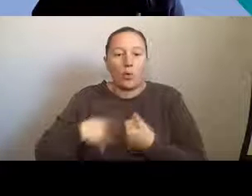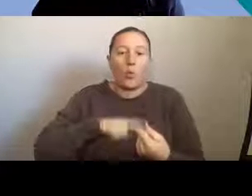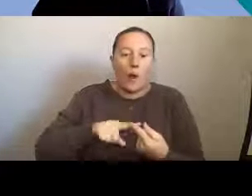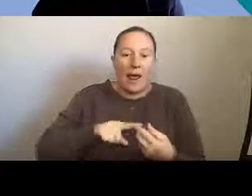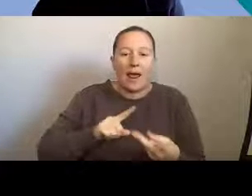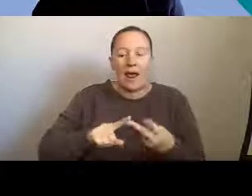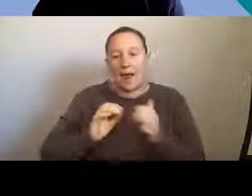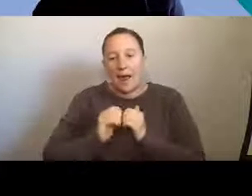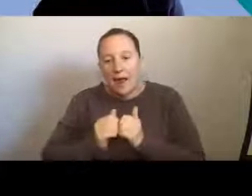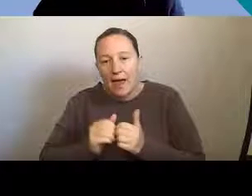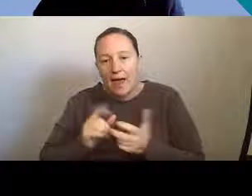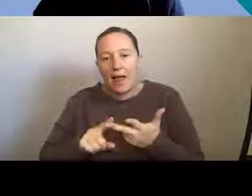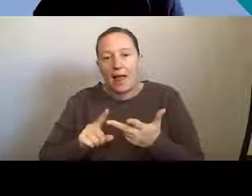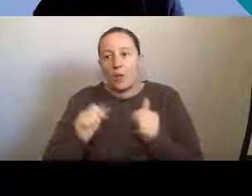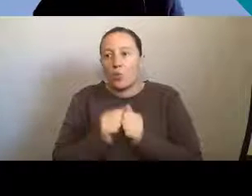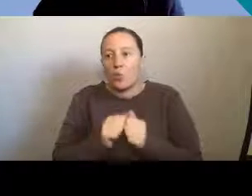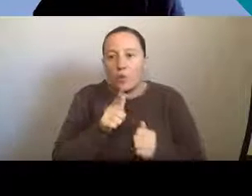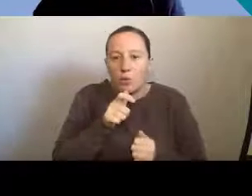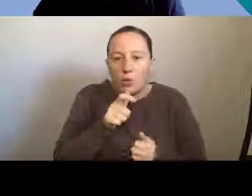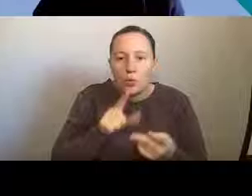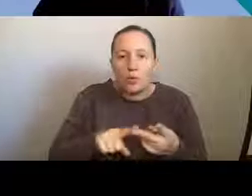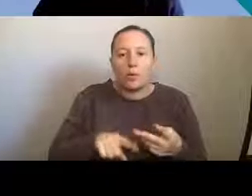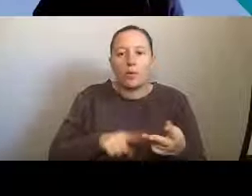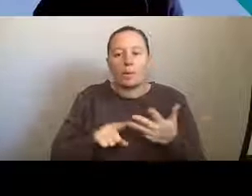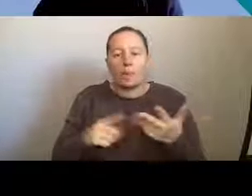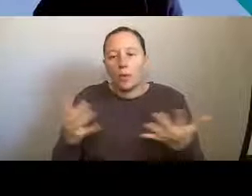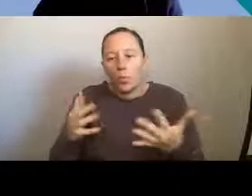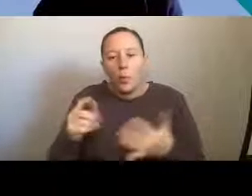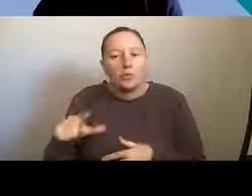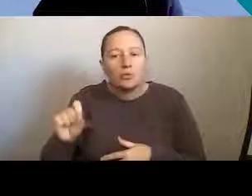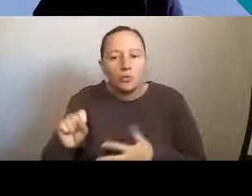by whom and using what tools, documents or other materials.